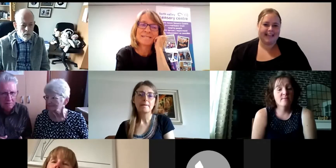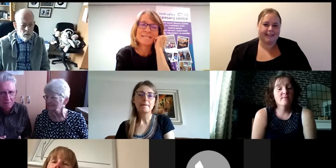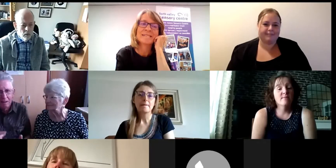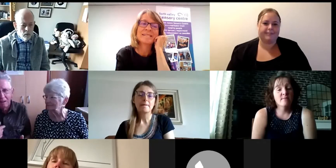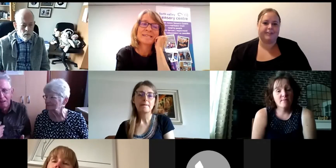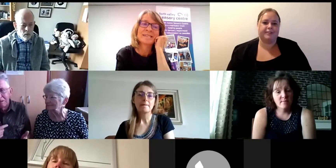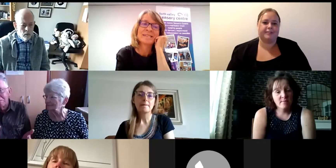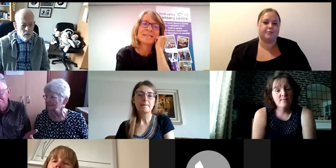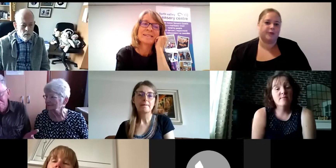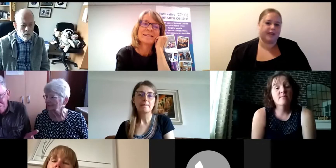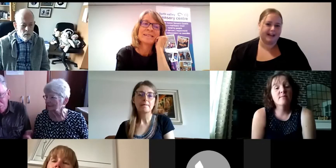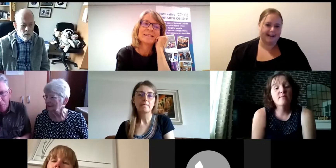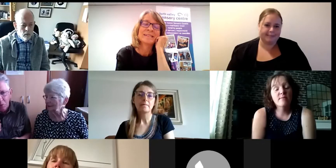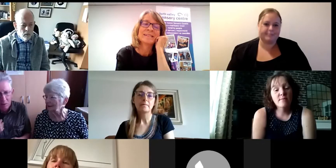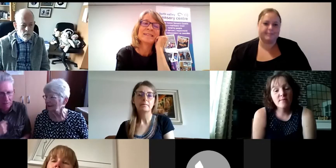Growing up, you know, things like that.